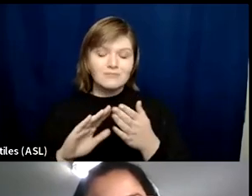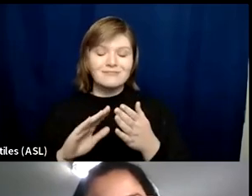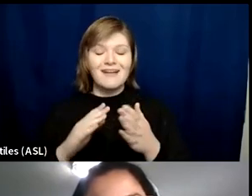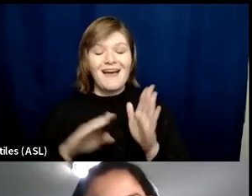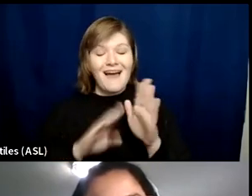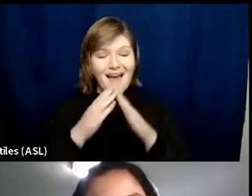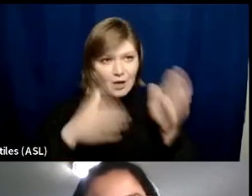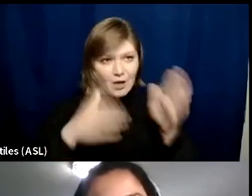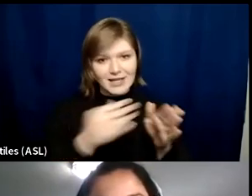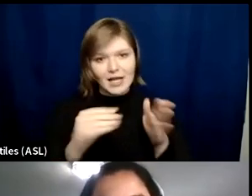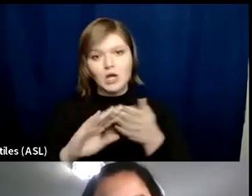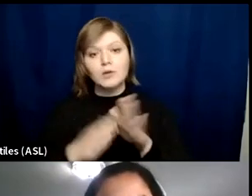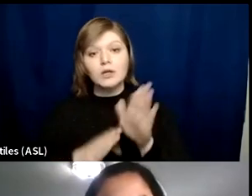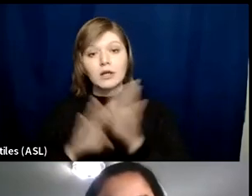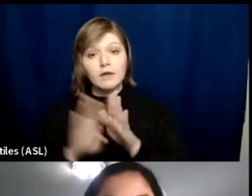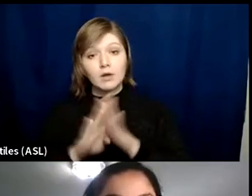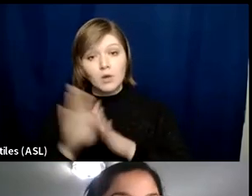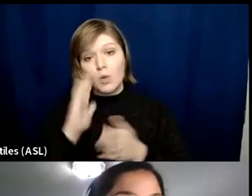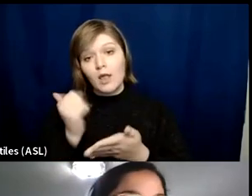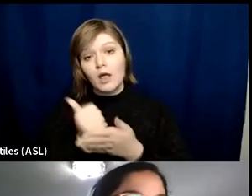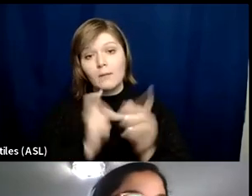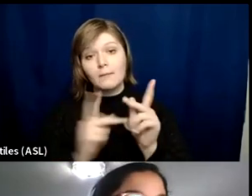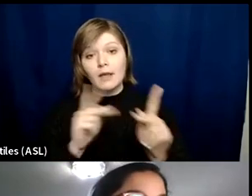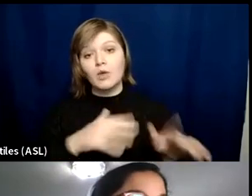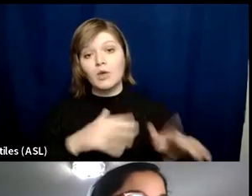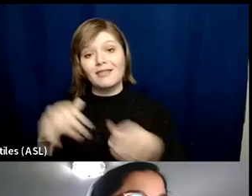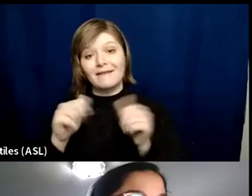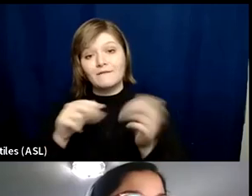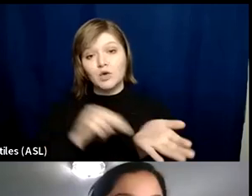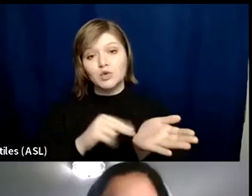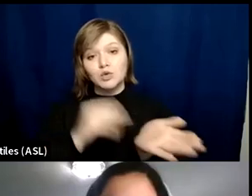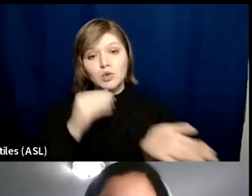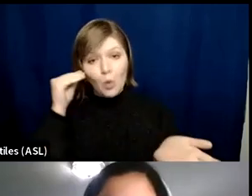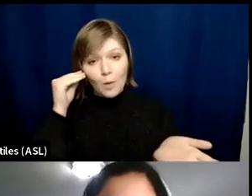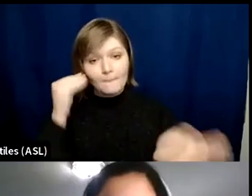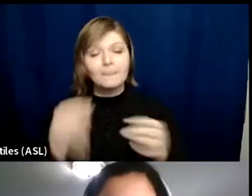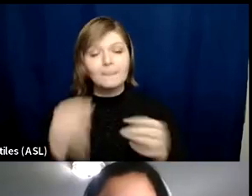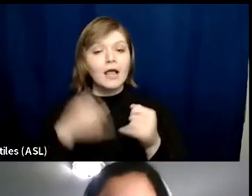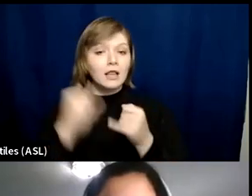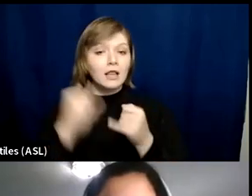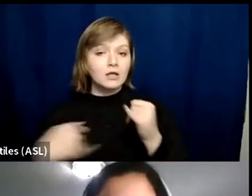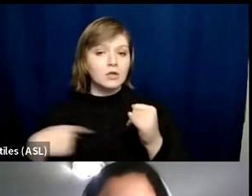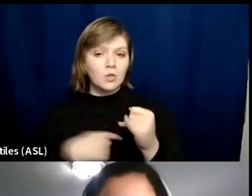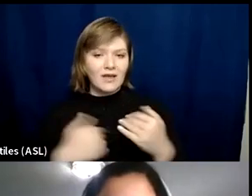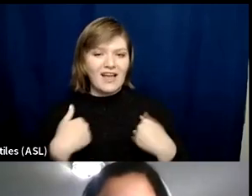Many of you have started putting them into the Q&A section of the